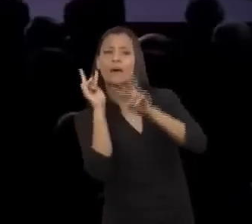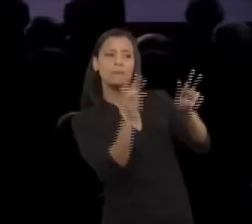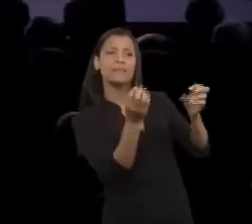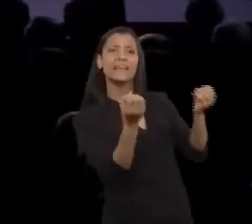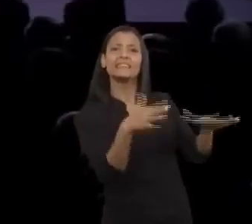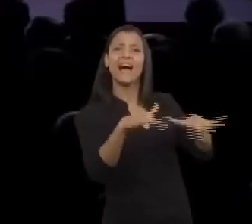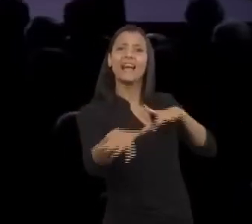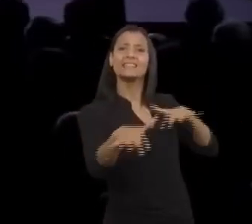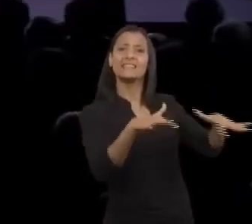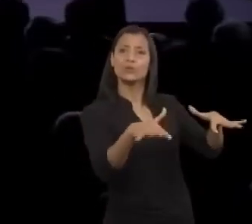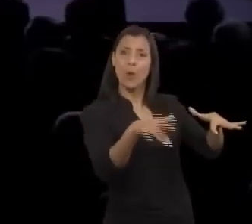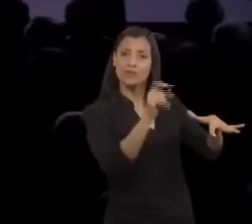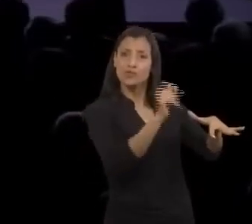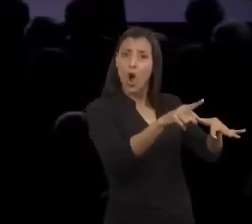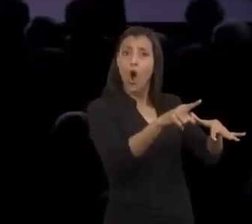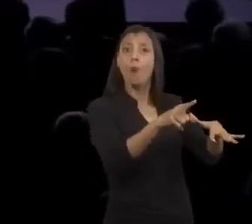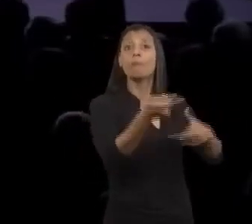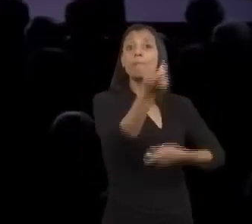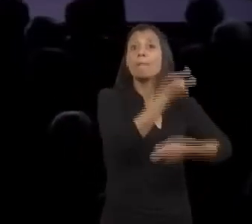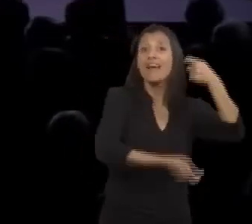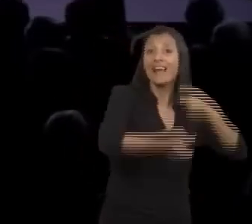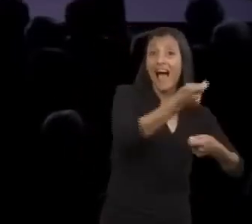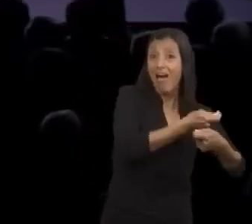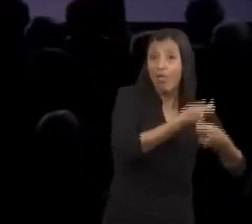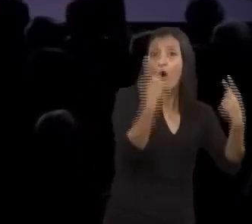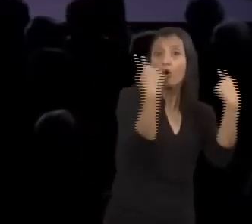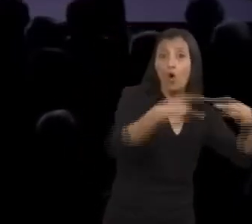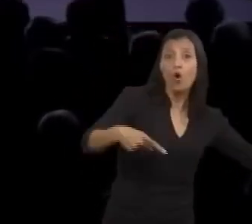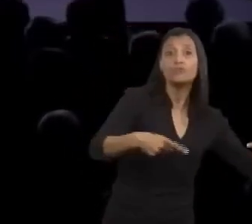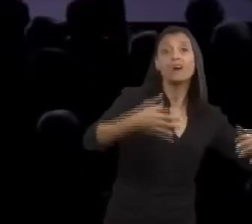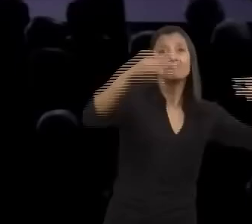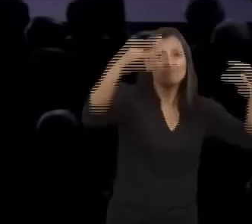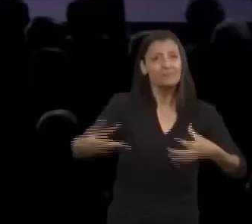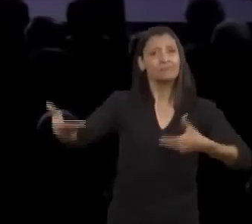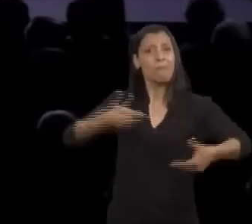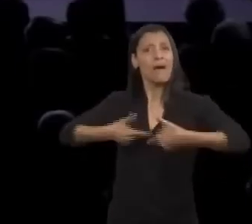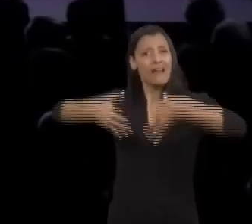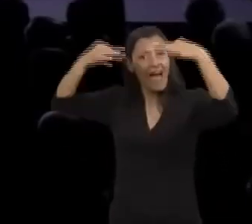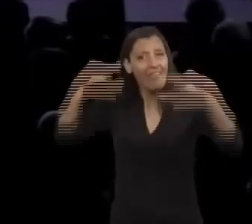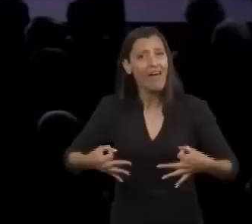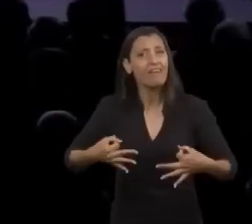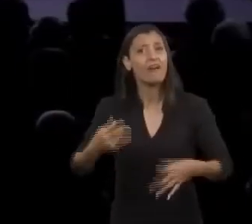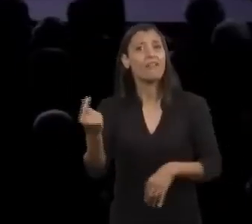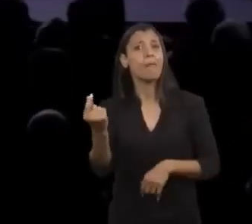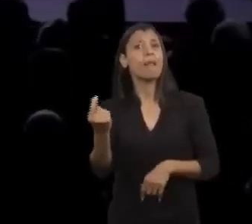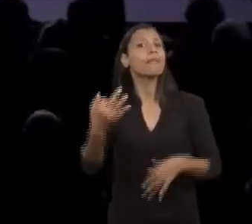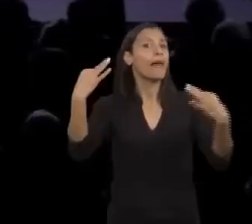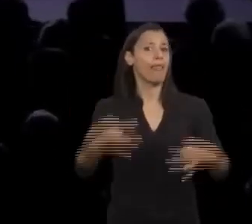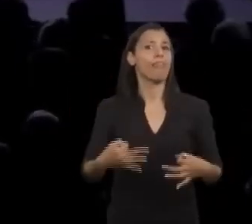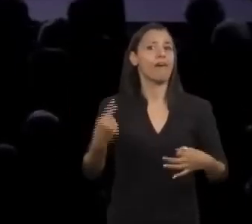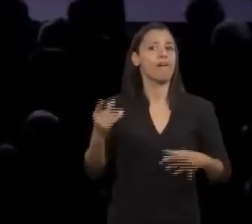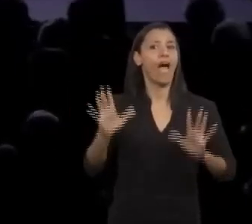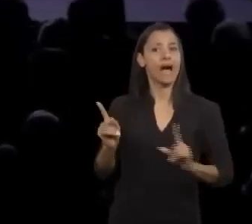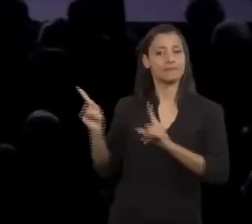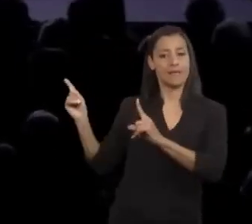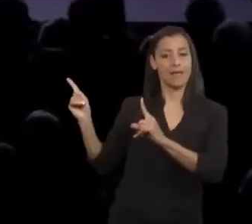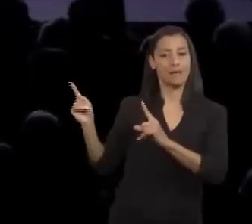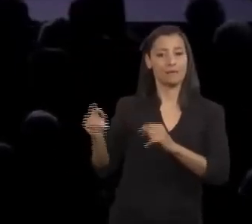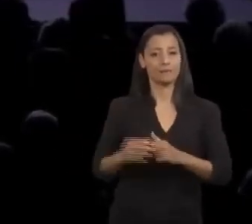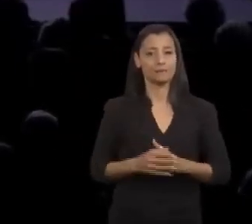of what happens in the goods market, the real demand for money should be a function of these characteristics.